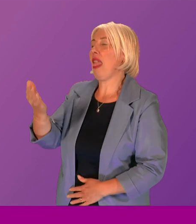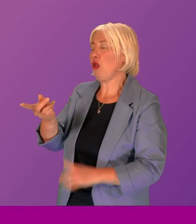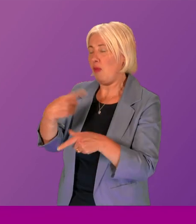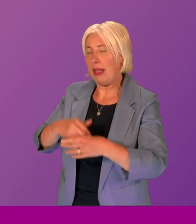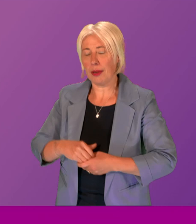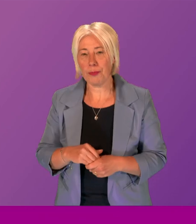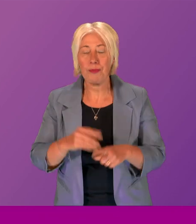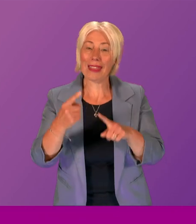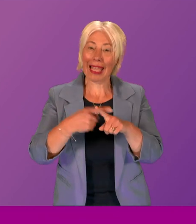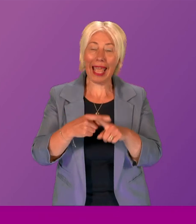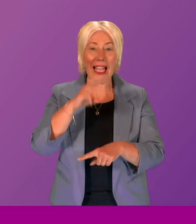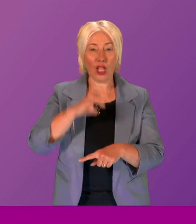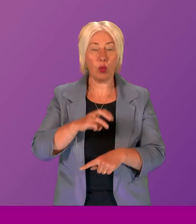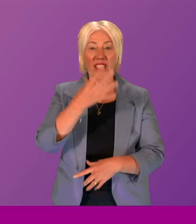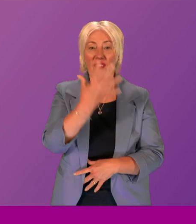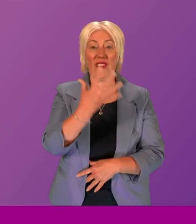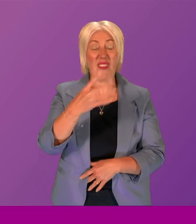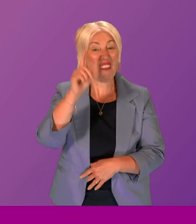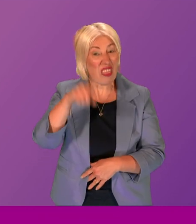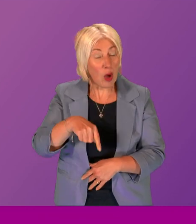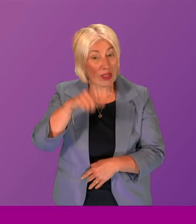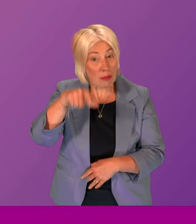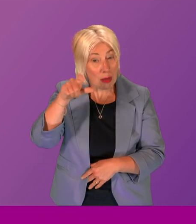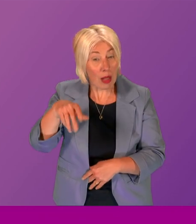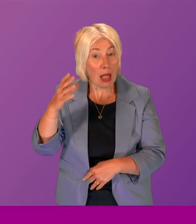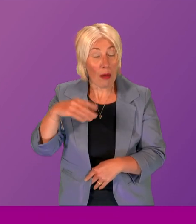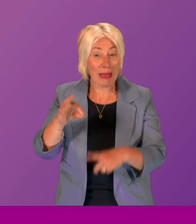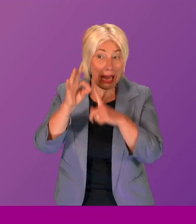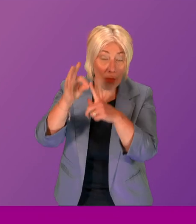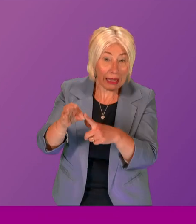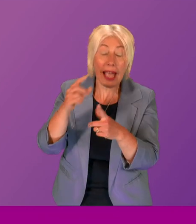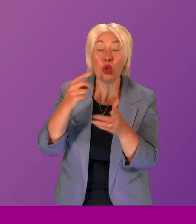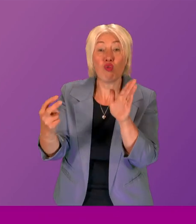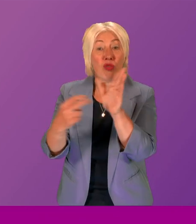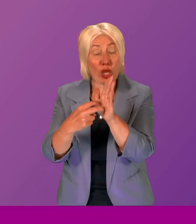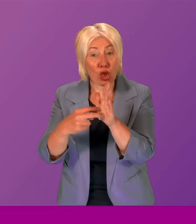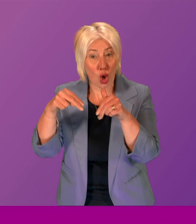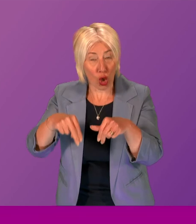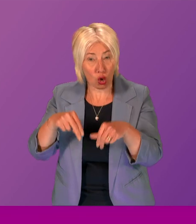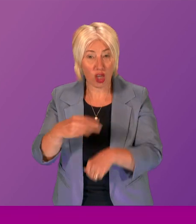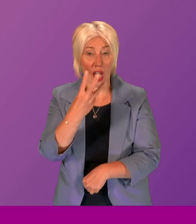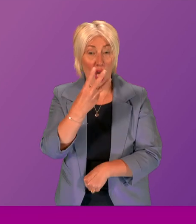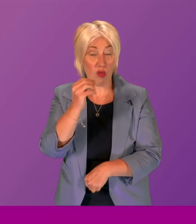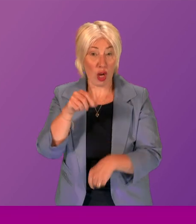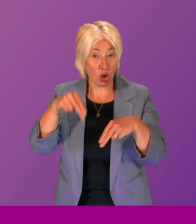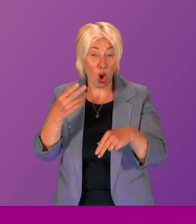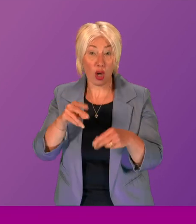In England and Wales, 55,000 applications for registration have been made and 300 healthy and